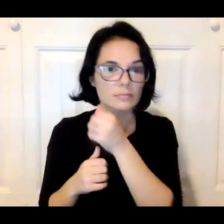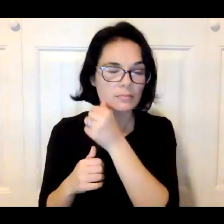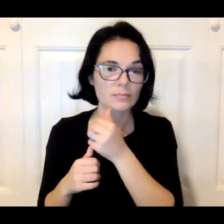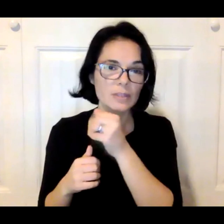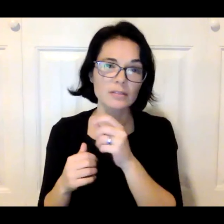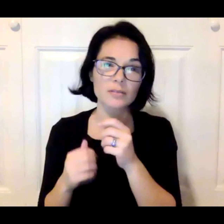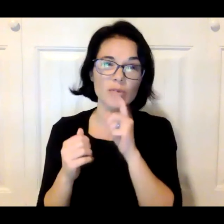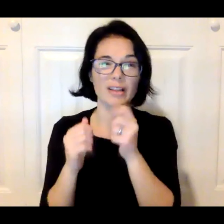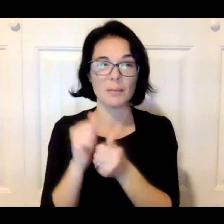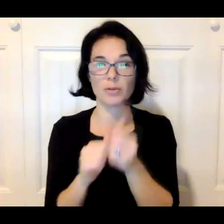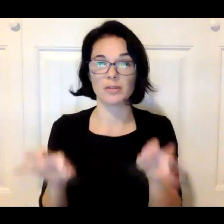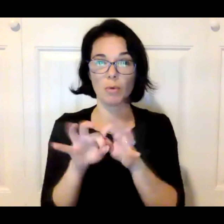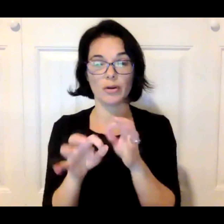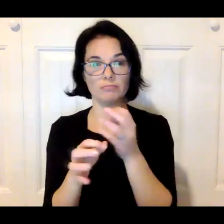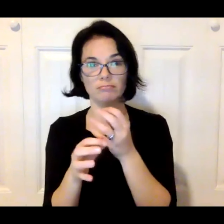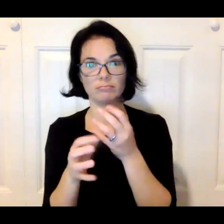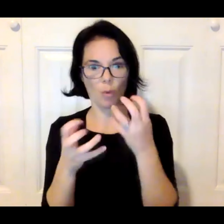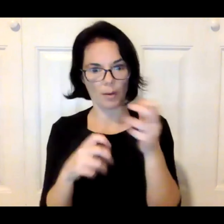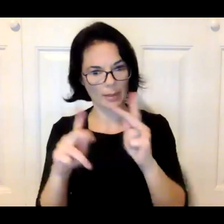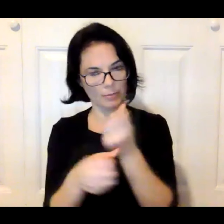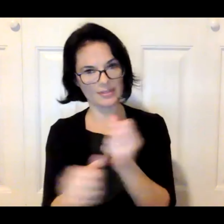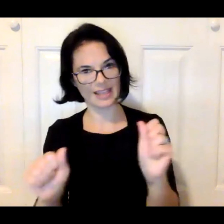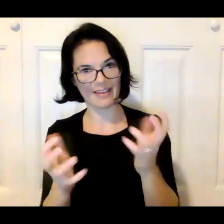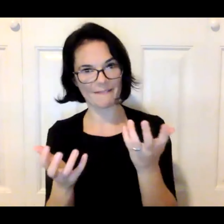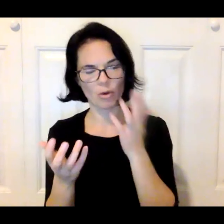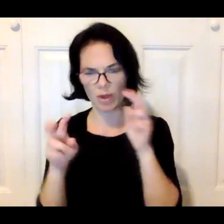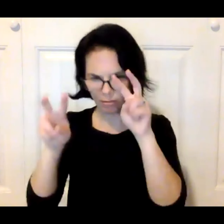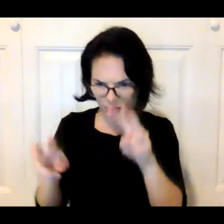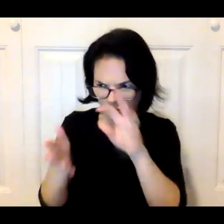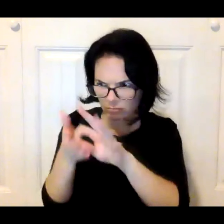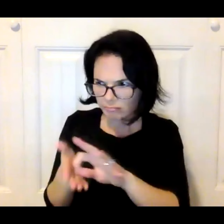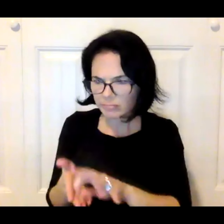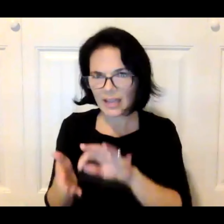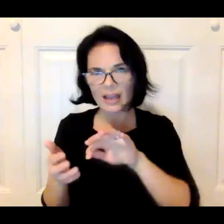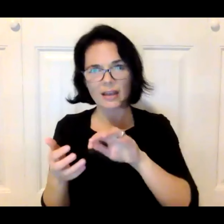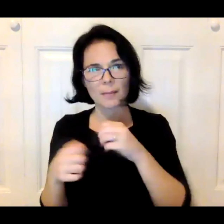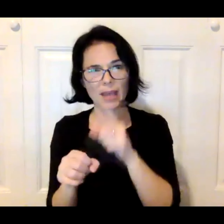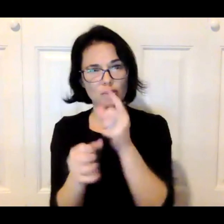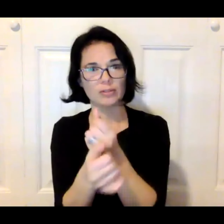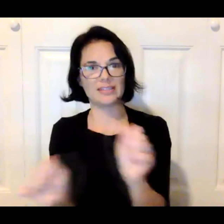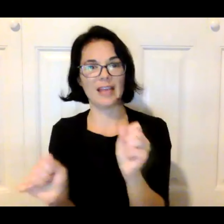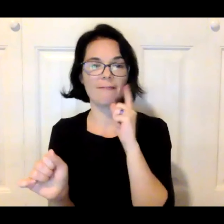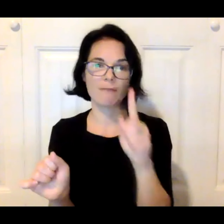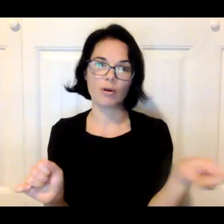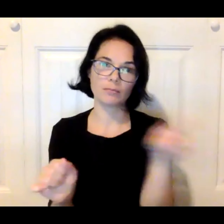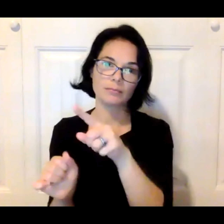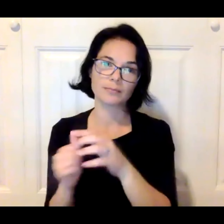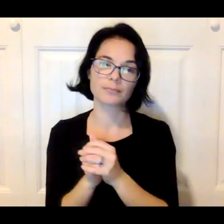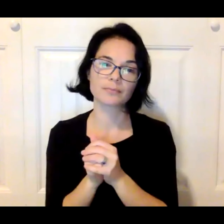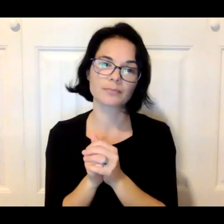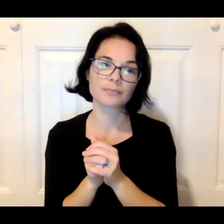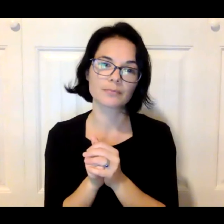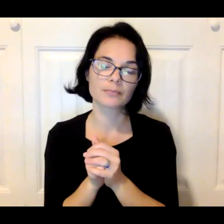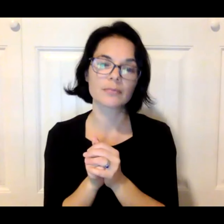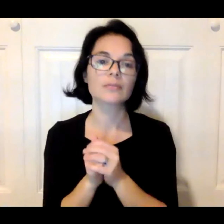I shared in the chat considerations for wearing masks. Thank you.